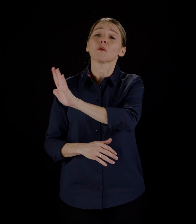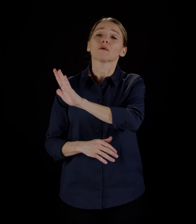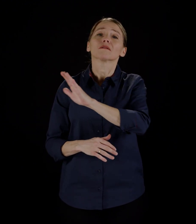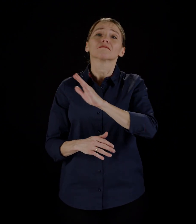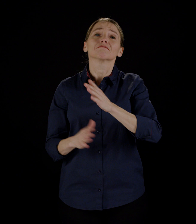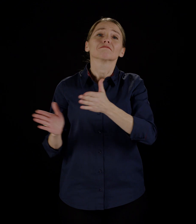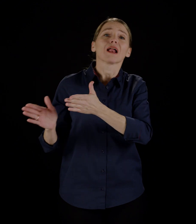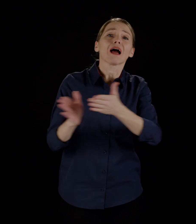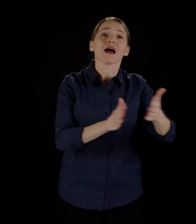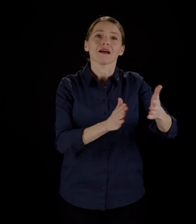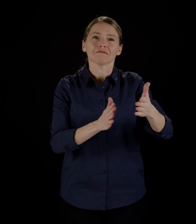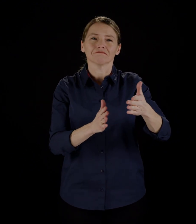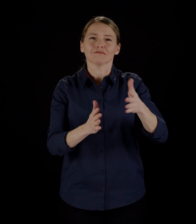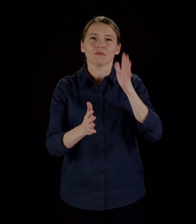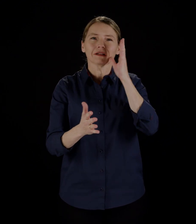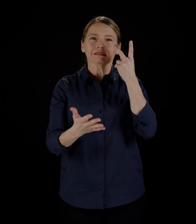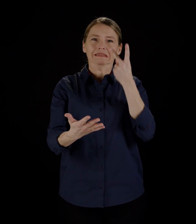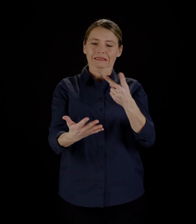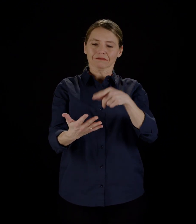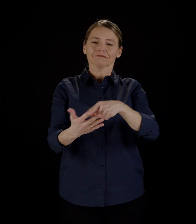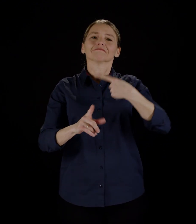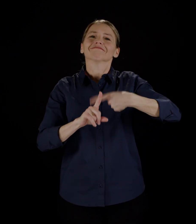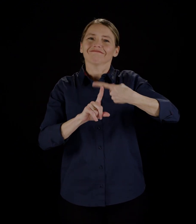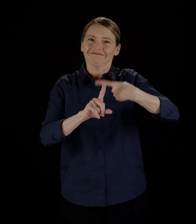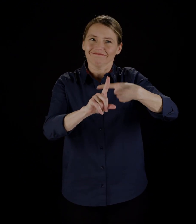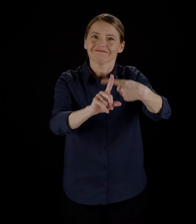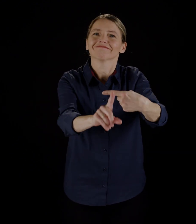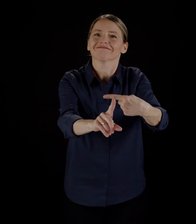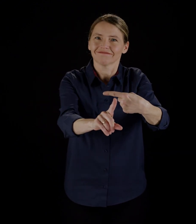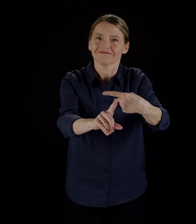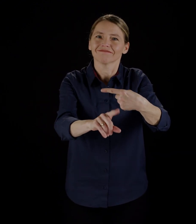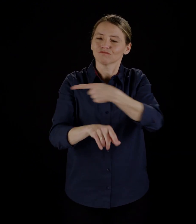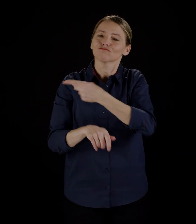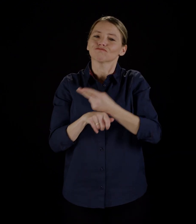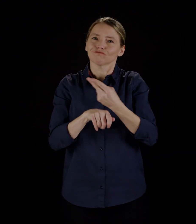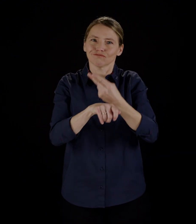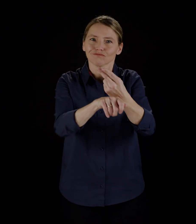will indicate the Monthly Usage included in the cost of their plan each month.